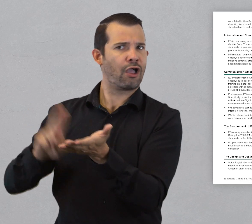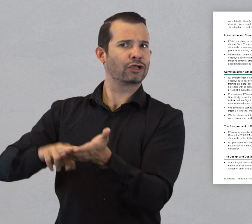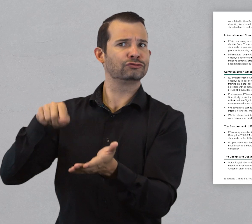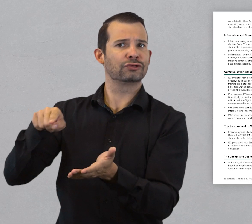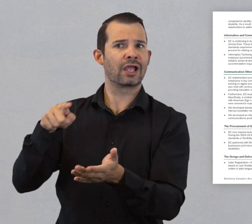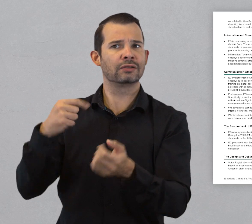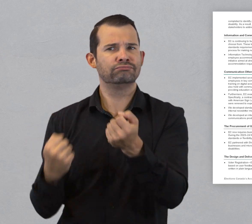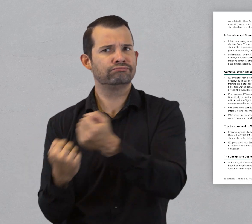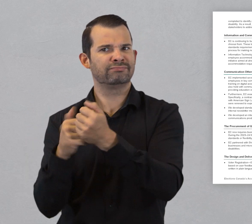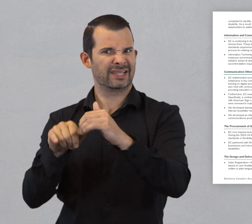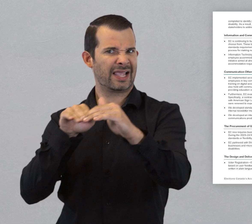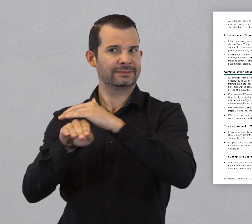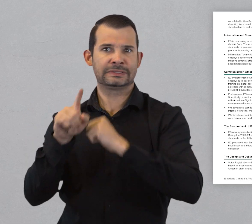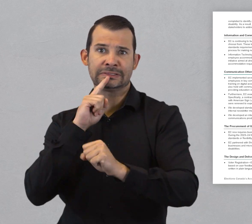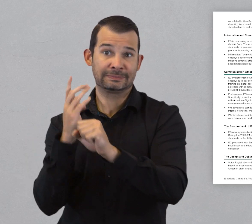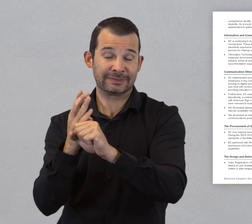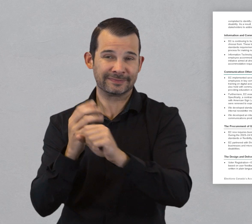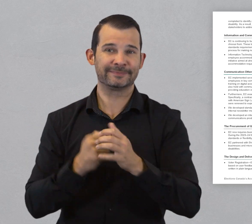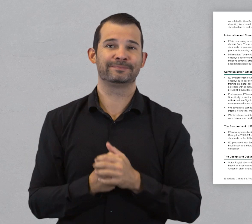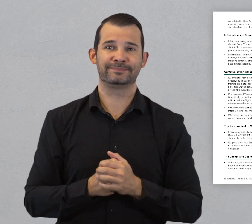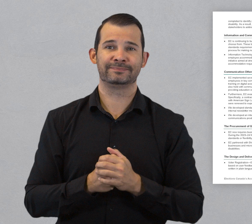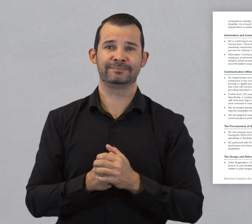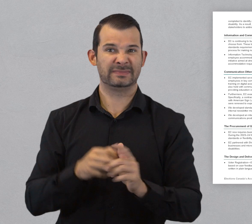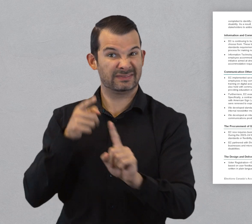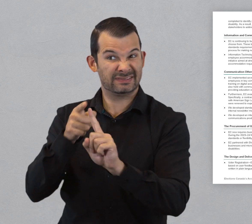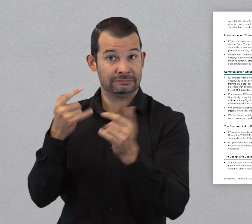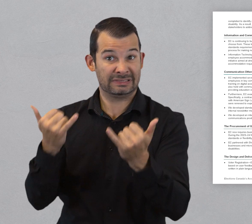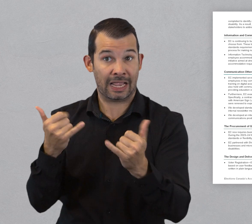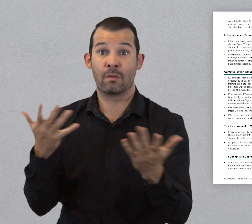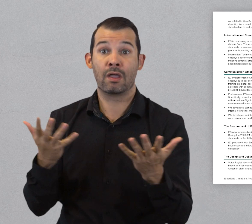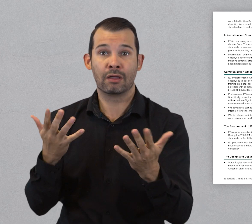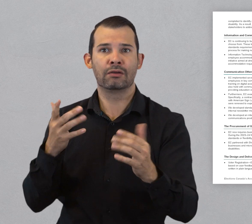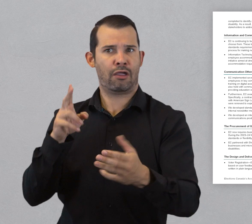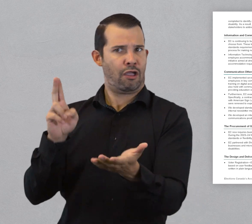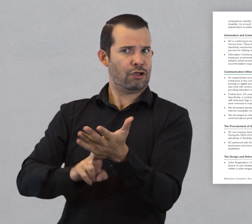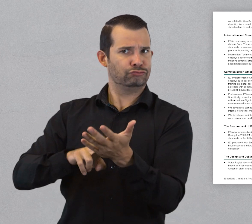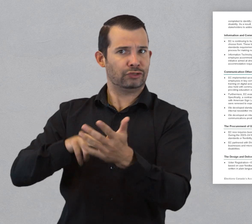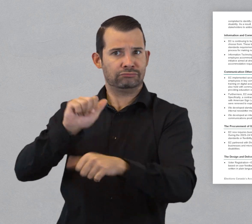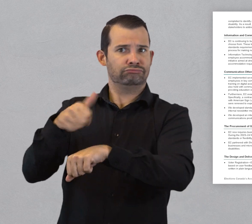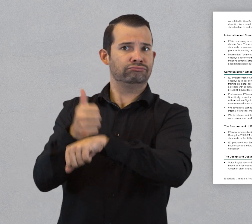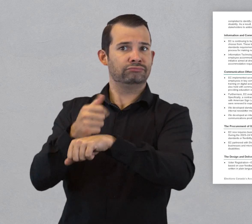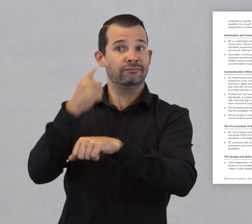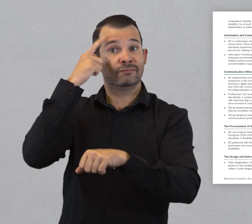in support of accessibility commitments. Specifically, a contract is now in place for